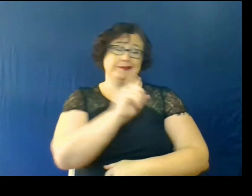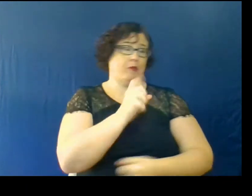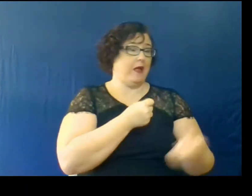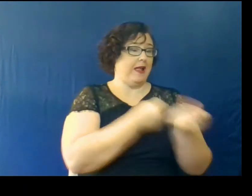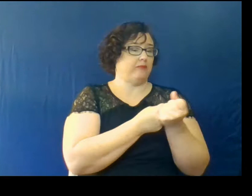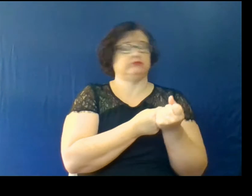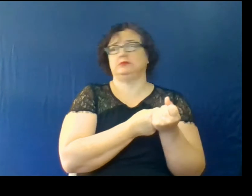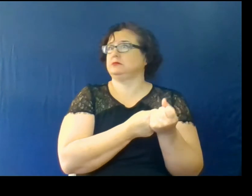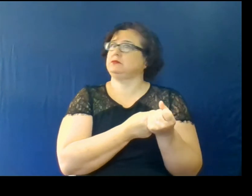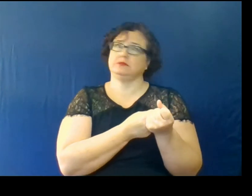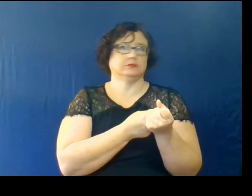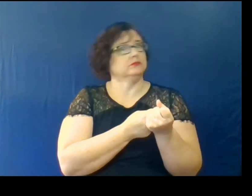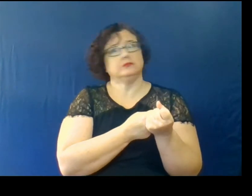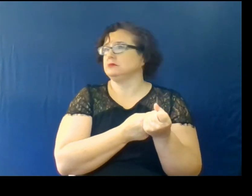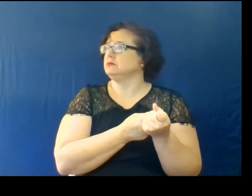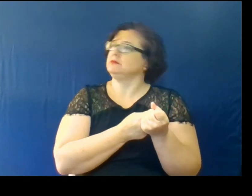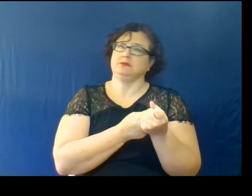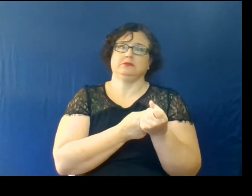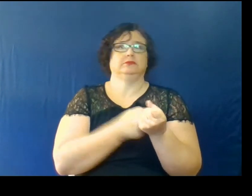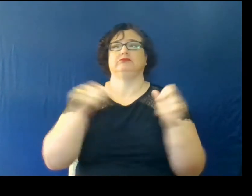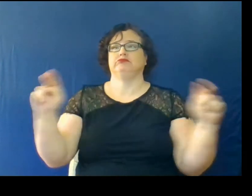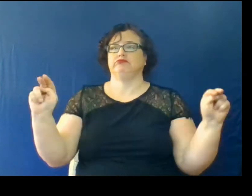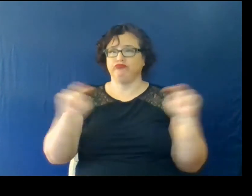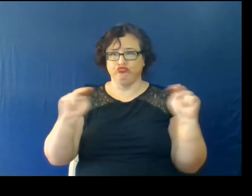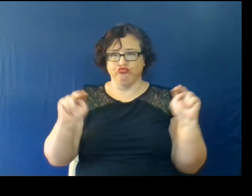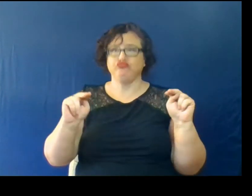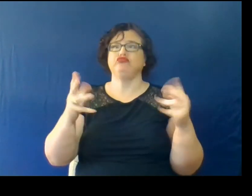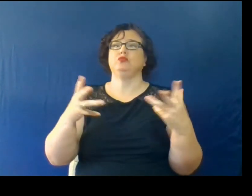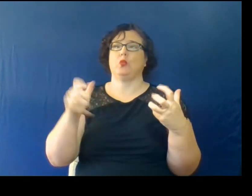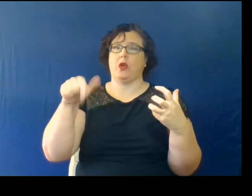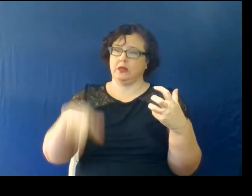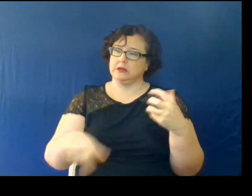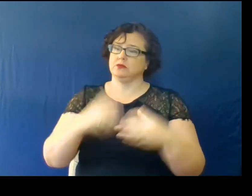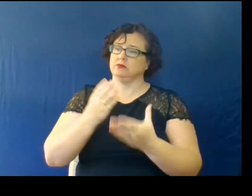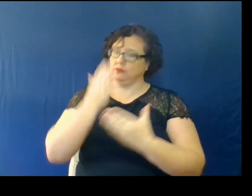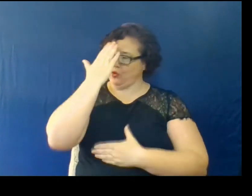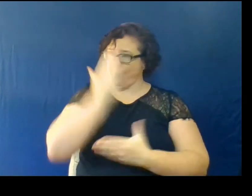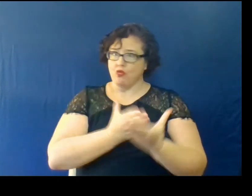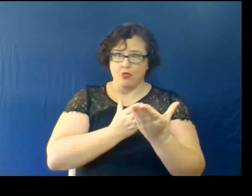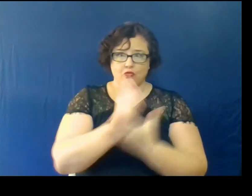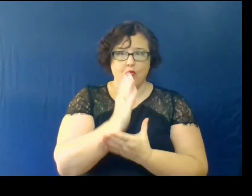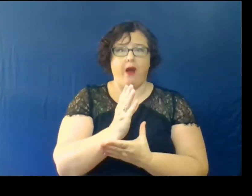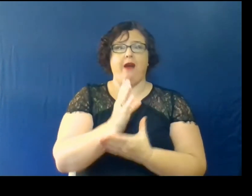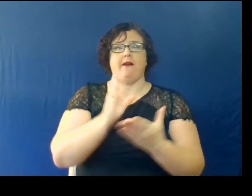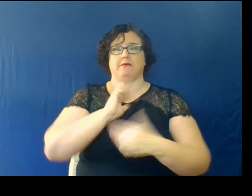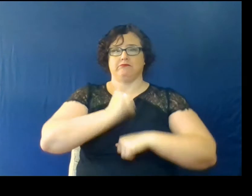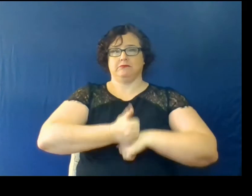knows what their rights are and what are their voting plans. Second if you are on a smartphone